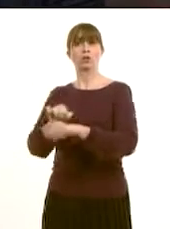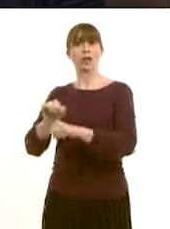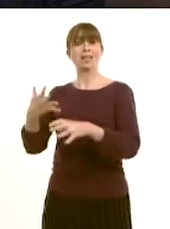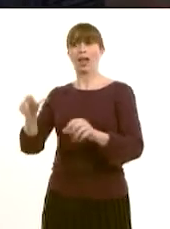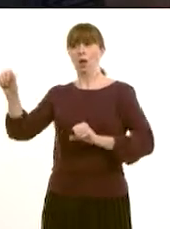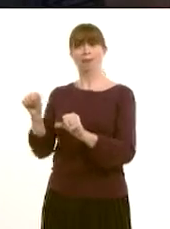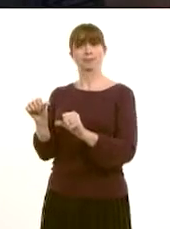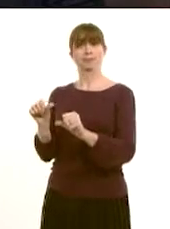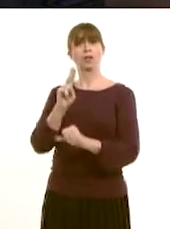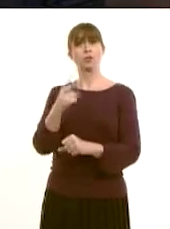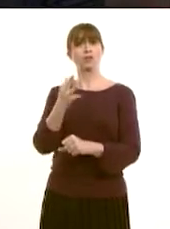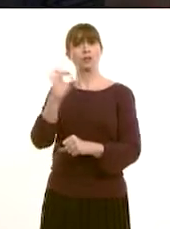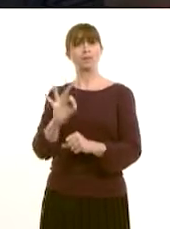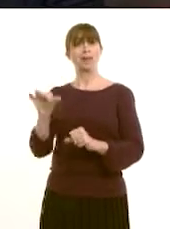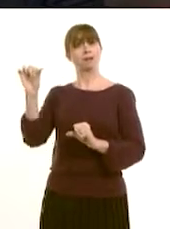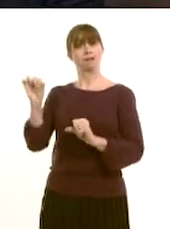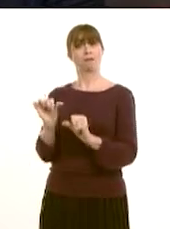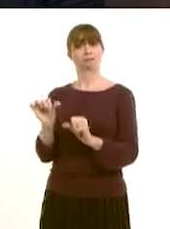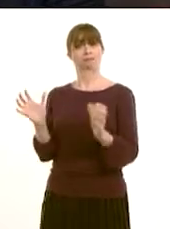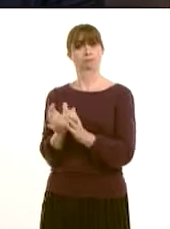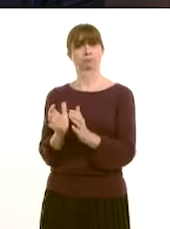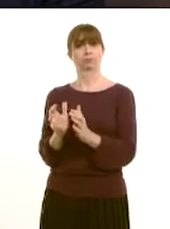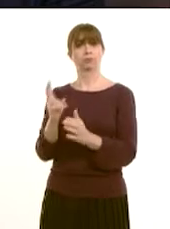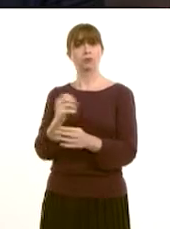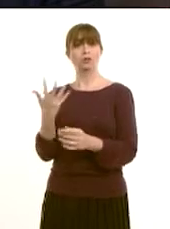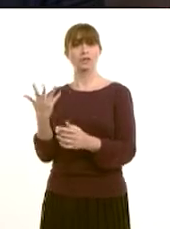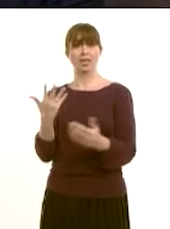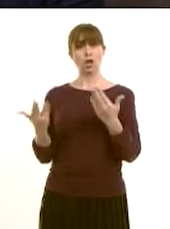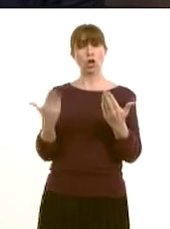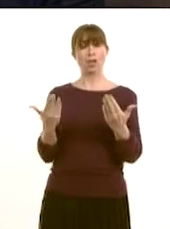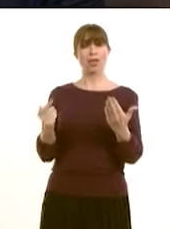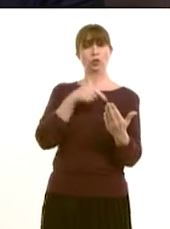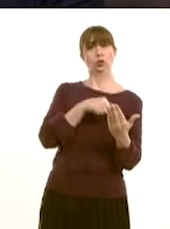23 per cent dropóin December 2015, compared with the previous month.